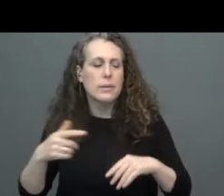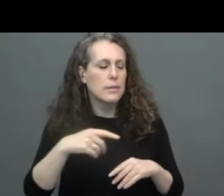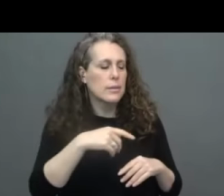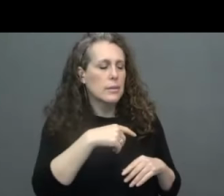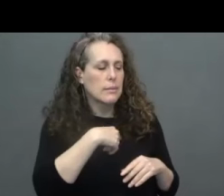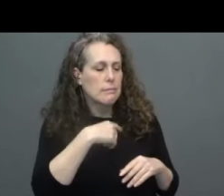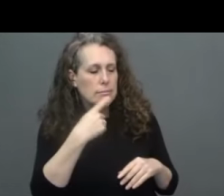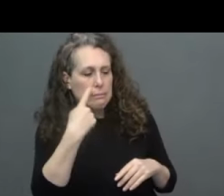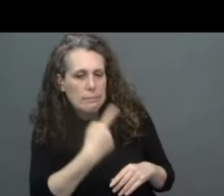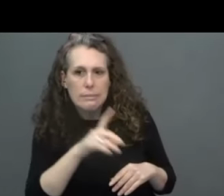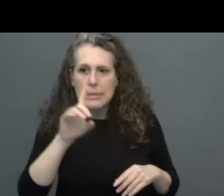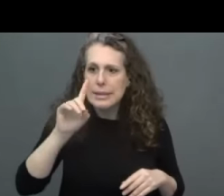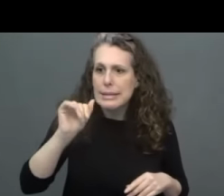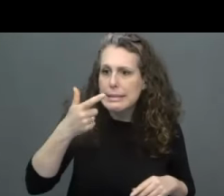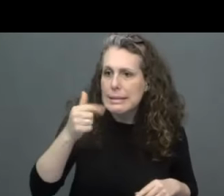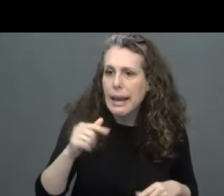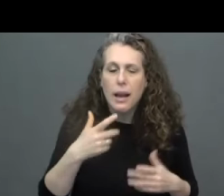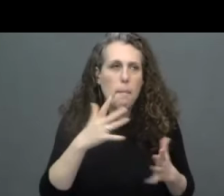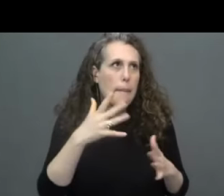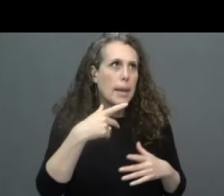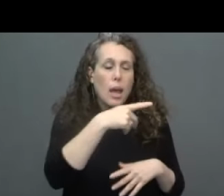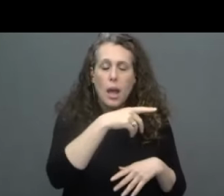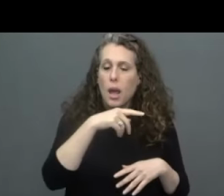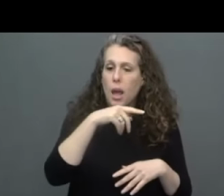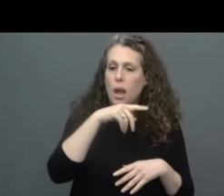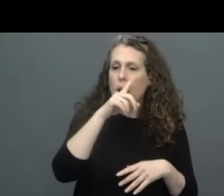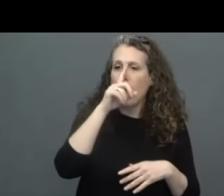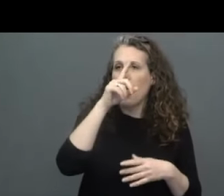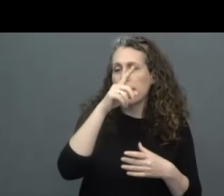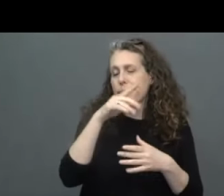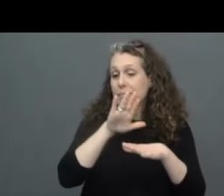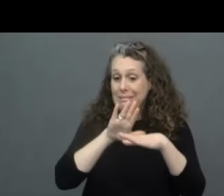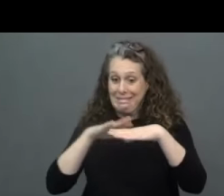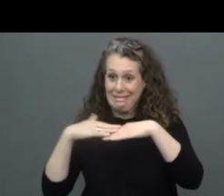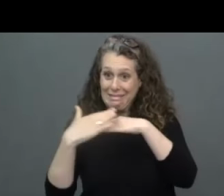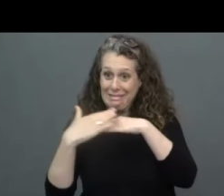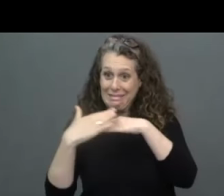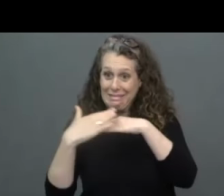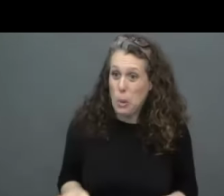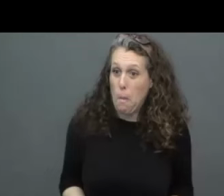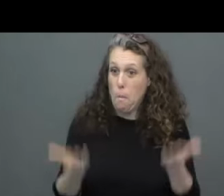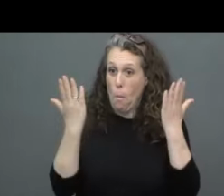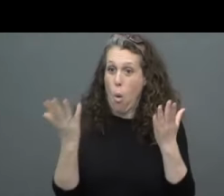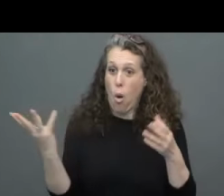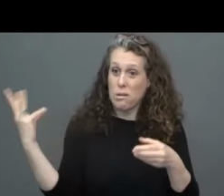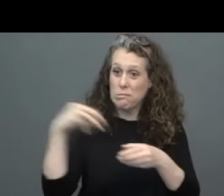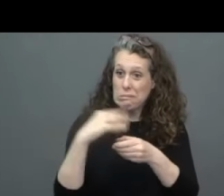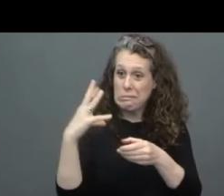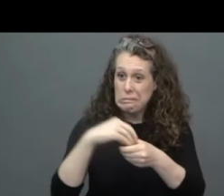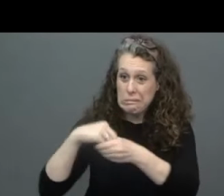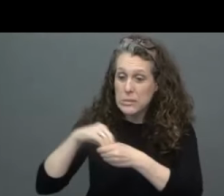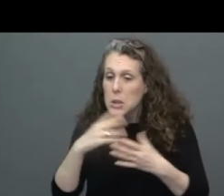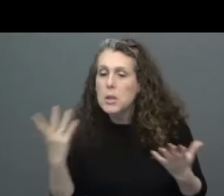the intersection aspects, program cycles, et cetera, et cetera. Please go to the next slide.